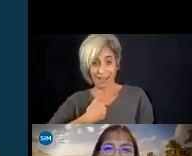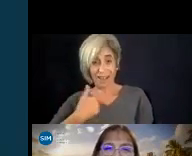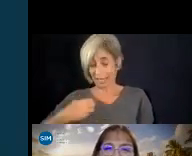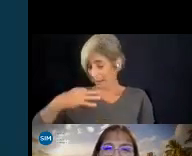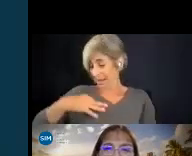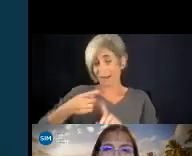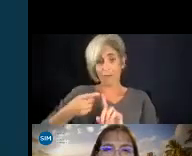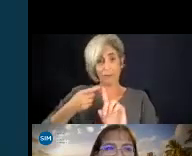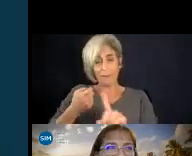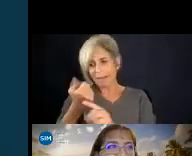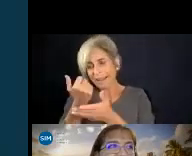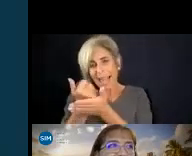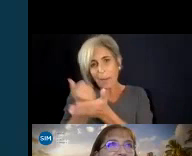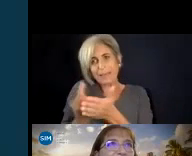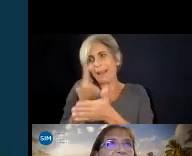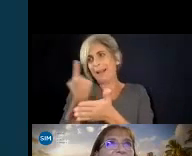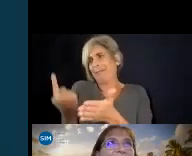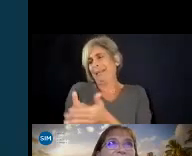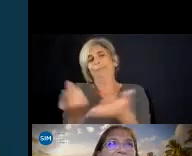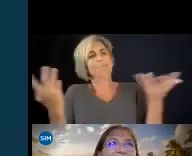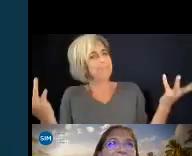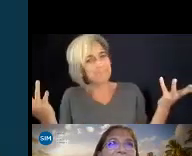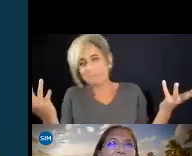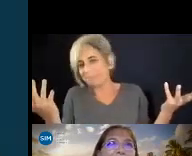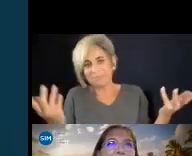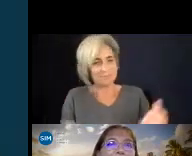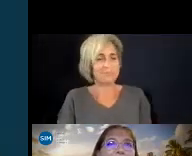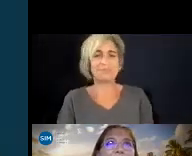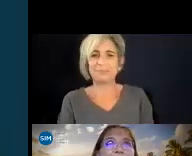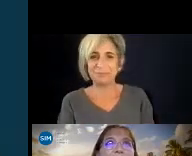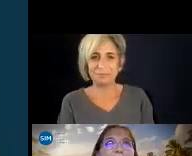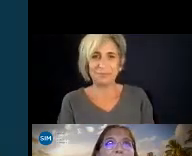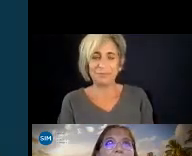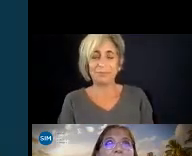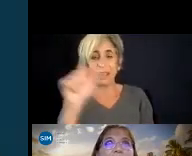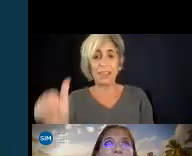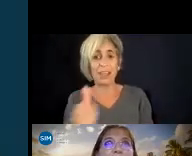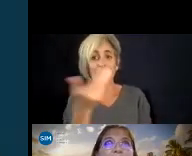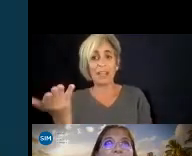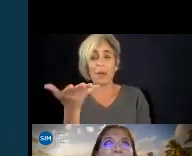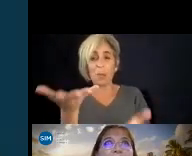from a little help now and then. So, the other thing I wanted to mention on this slide.